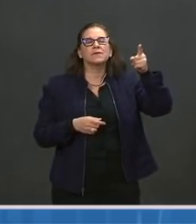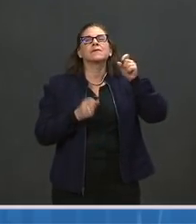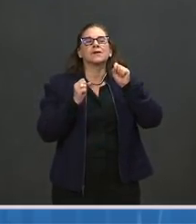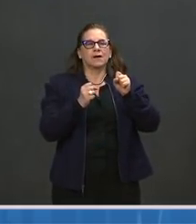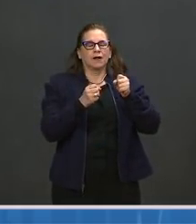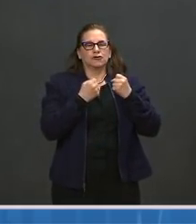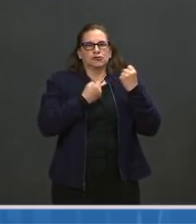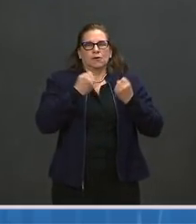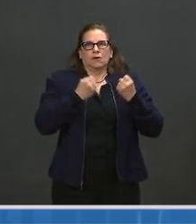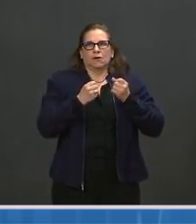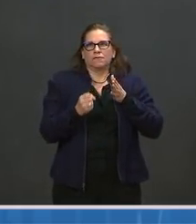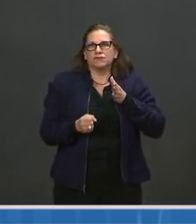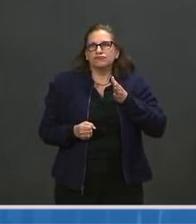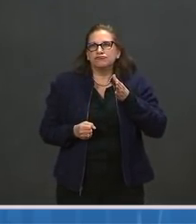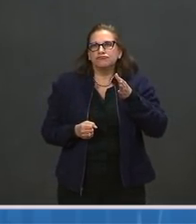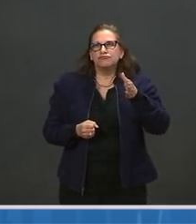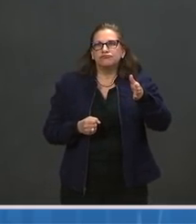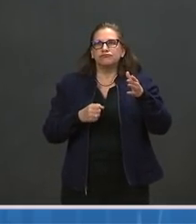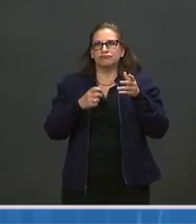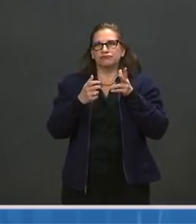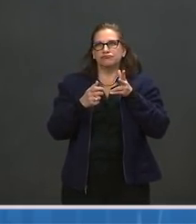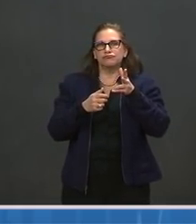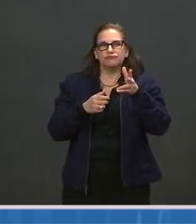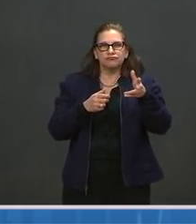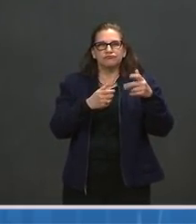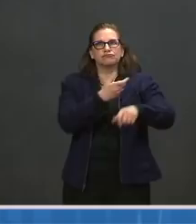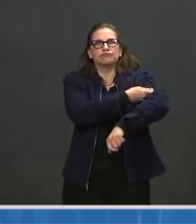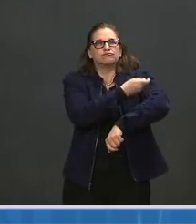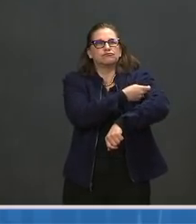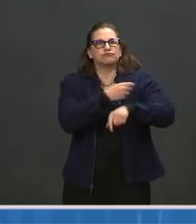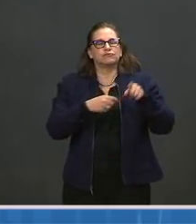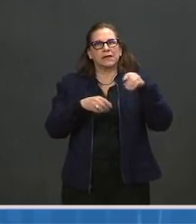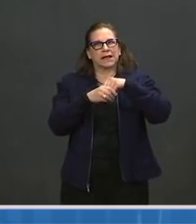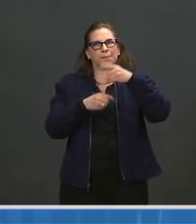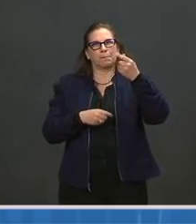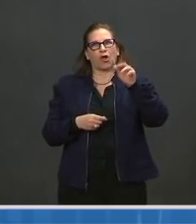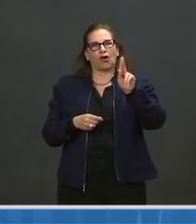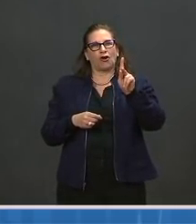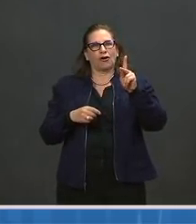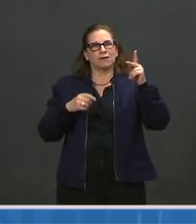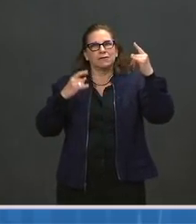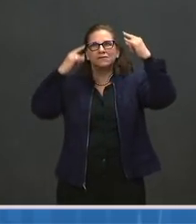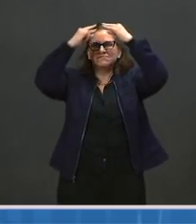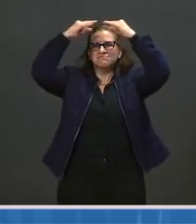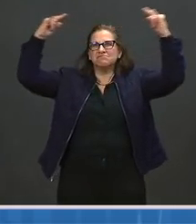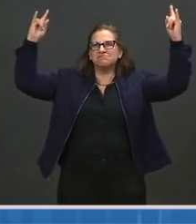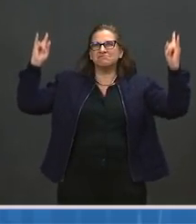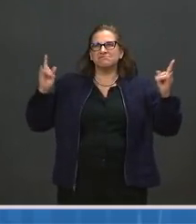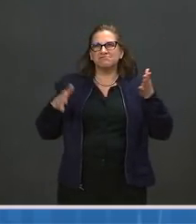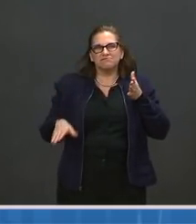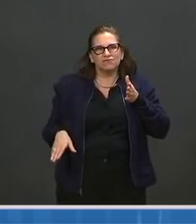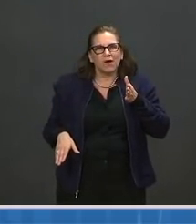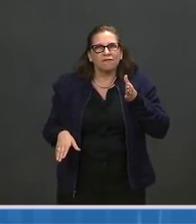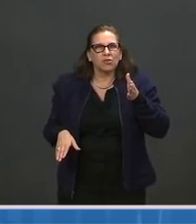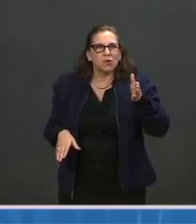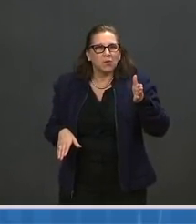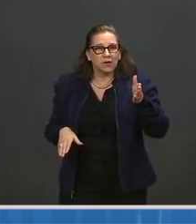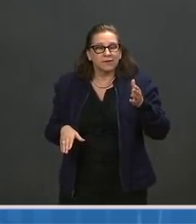Now, this is the 22nd federally run vaccination site we've opened. And as you can see from some of the tweets on the screen here,